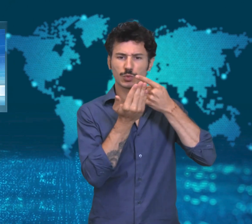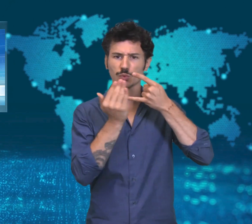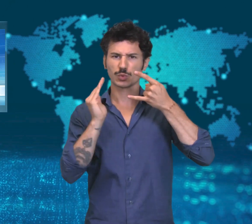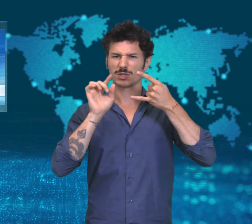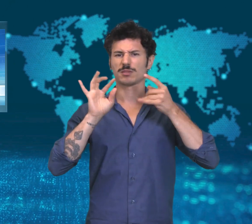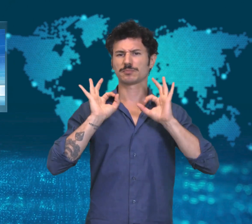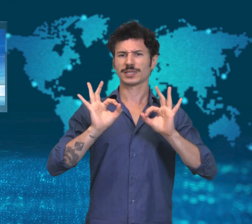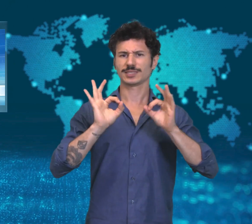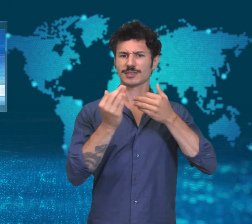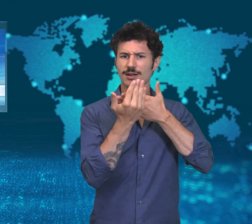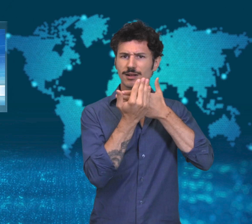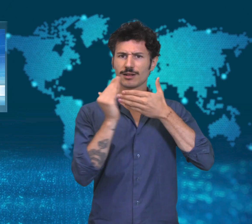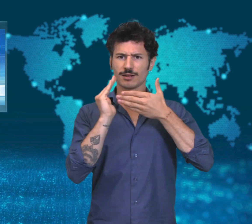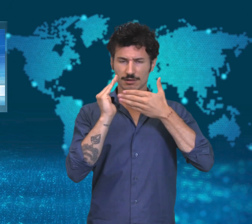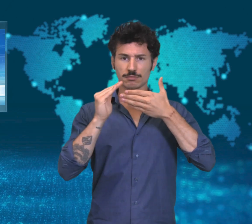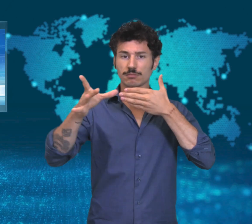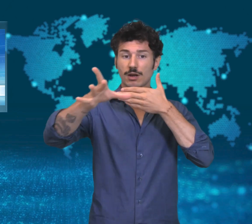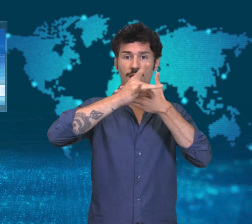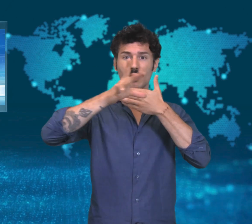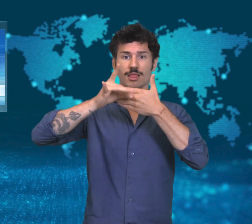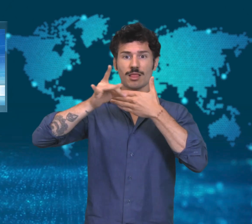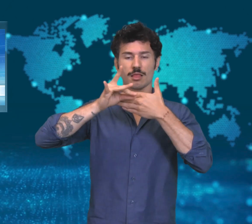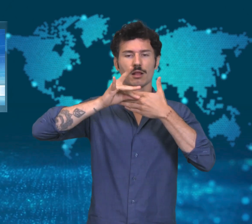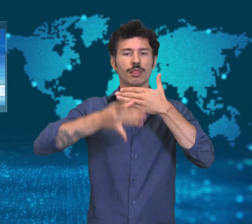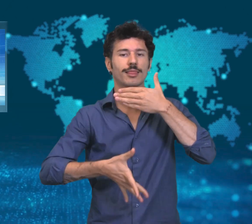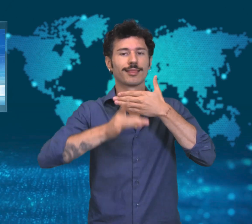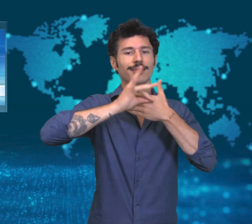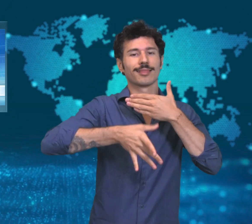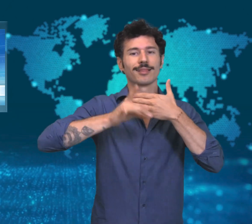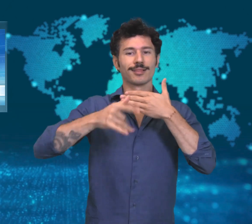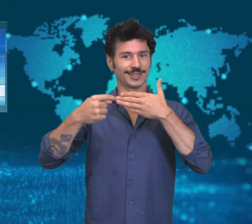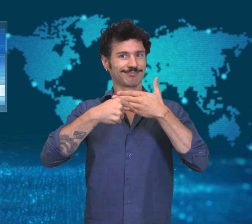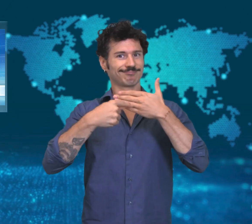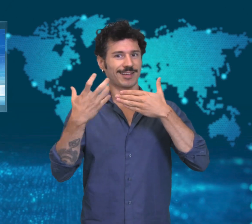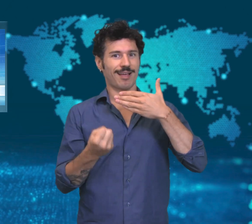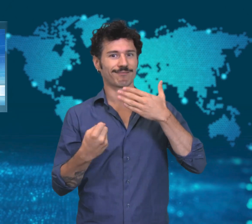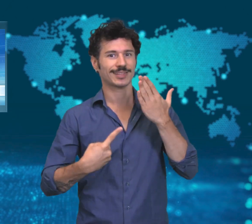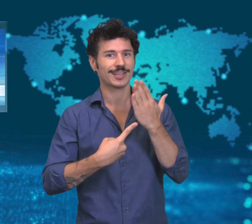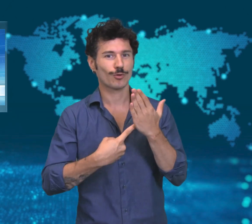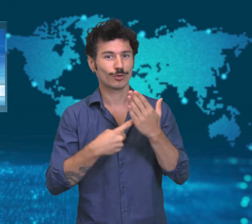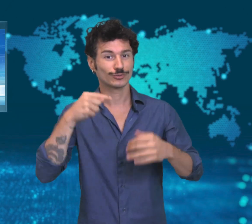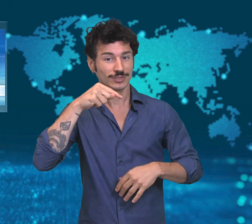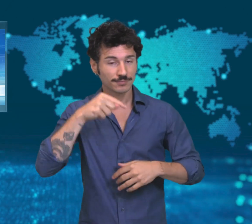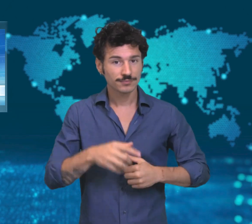that has a coating that can “deactivate” the virus.